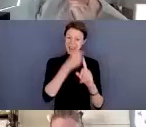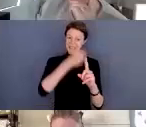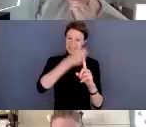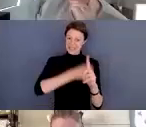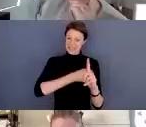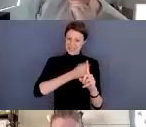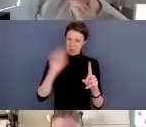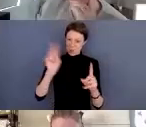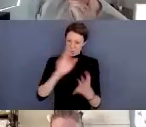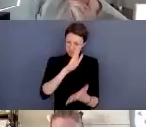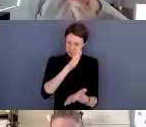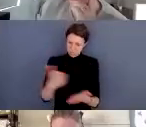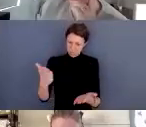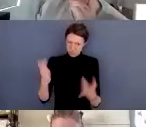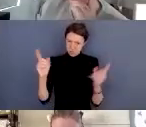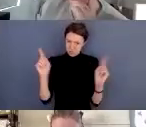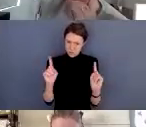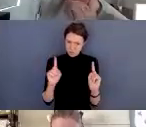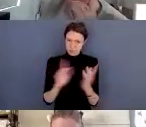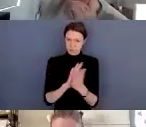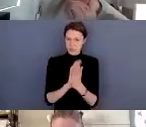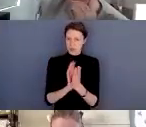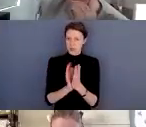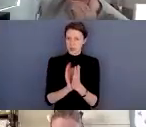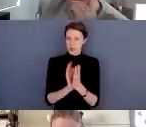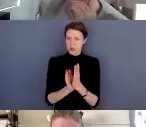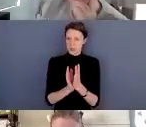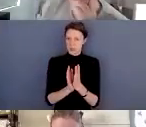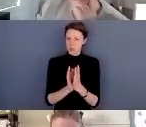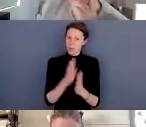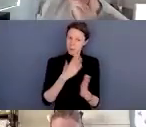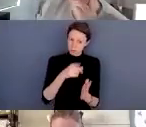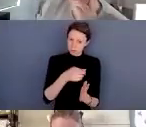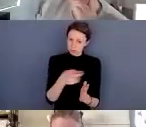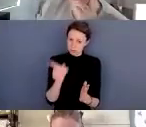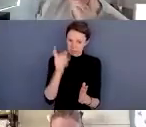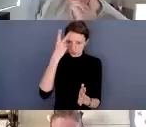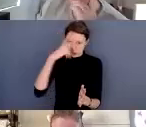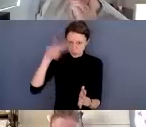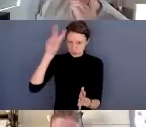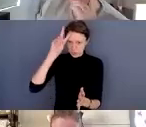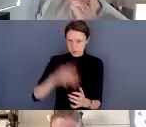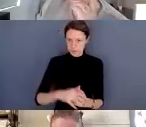the business of persuasion. We want to change somebody's mind um that's that's the key goal